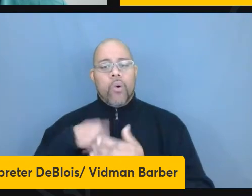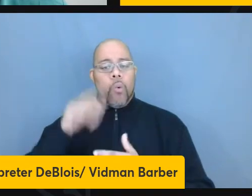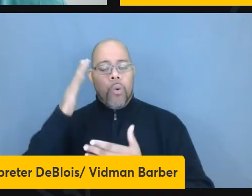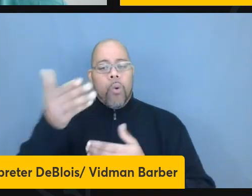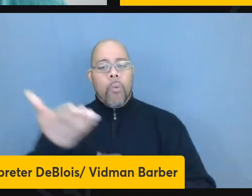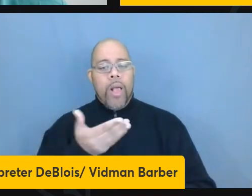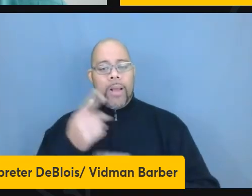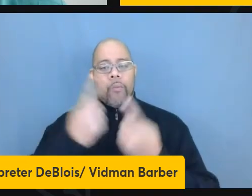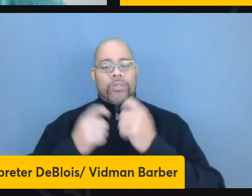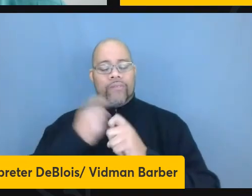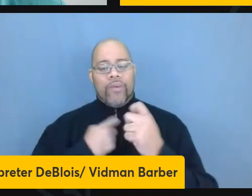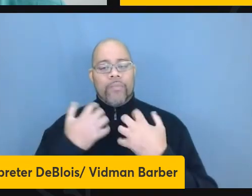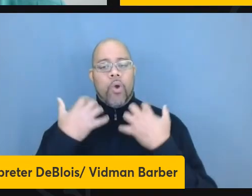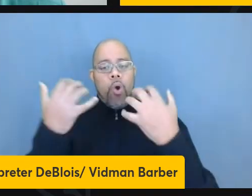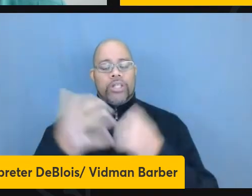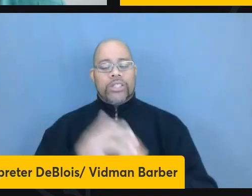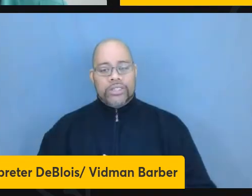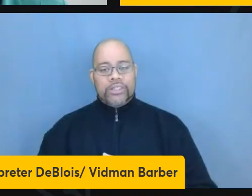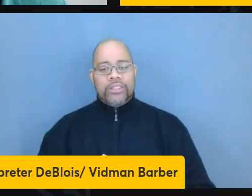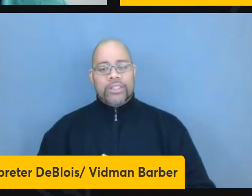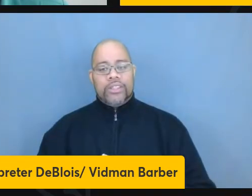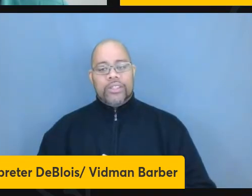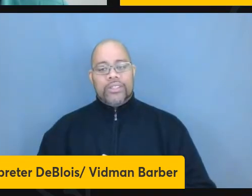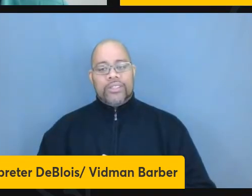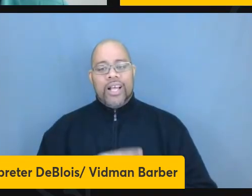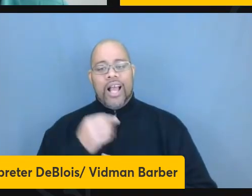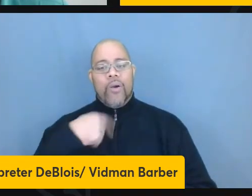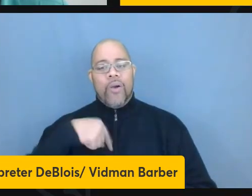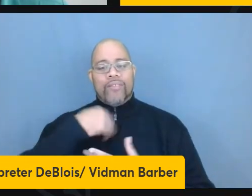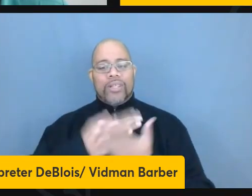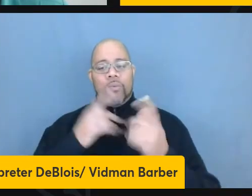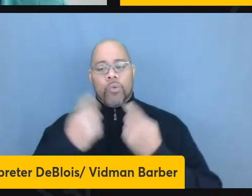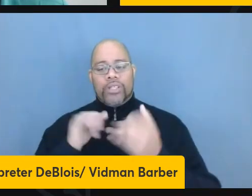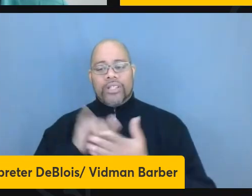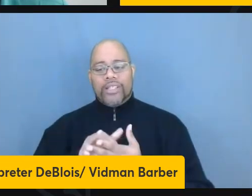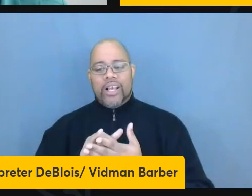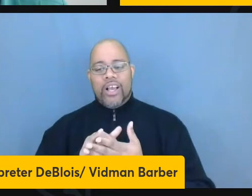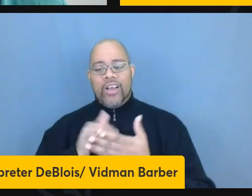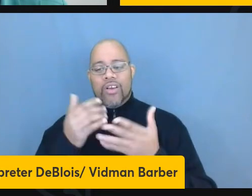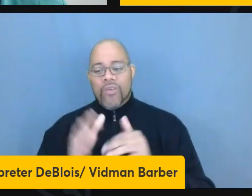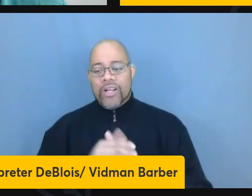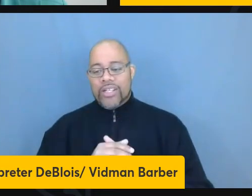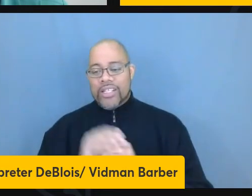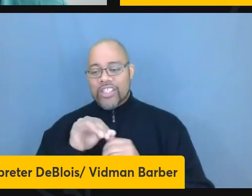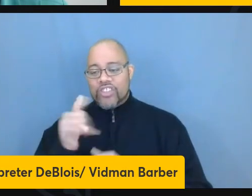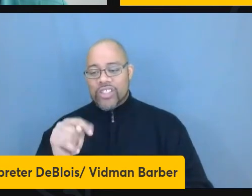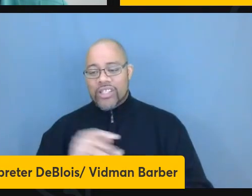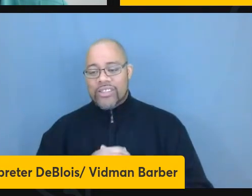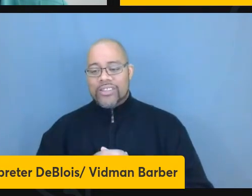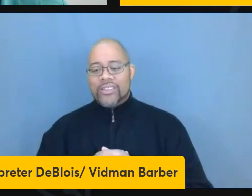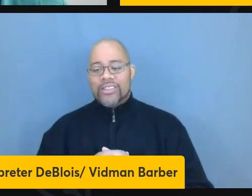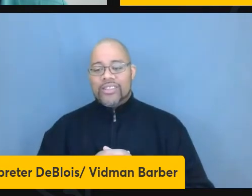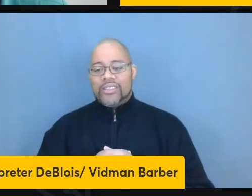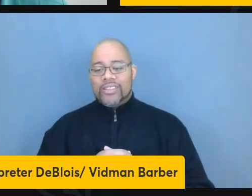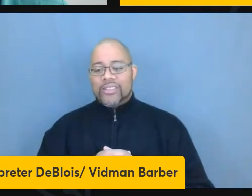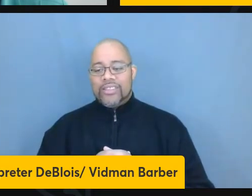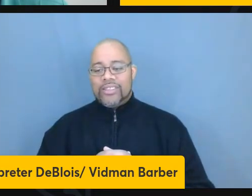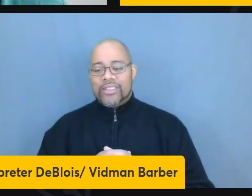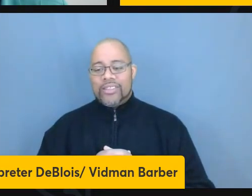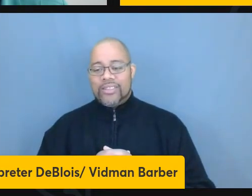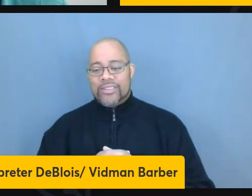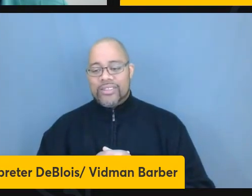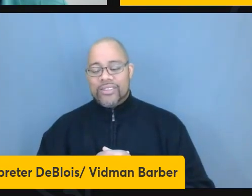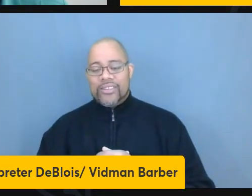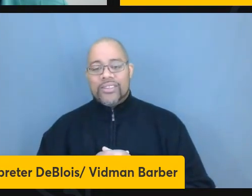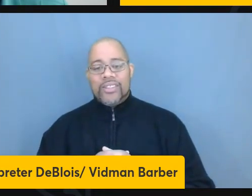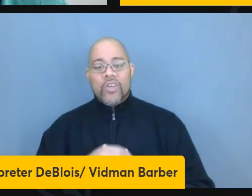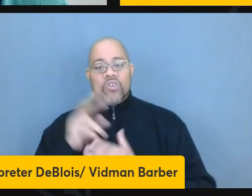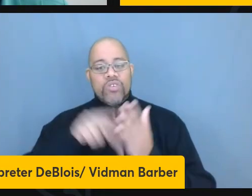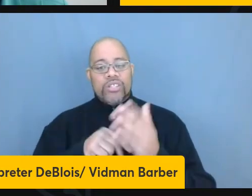questions from the audience. We have some questions that are already in the chat. So I will go ahead and read. So question